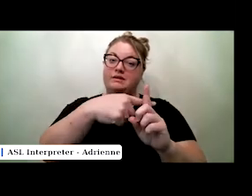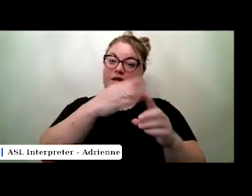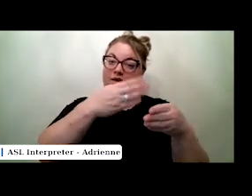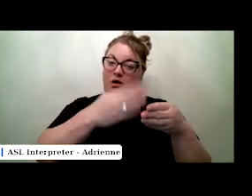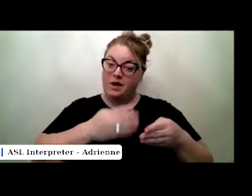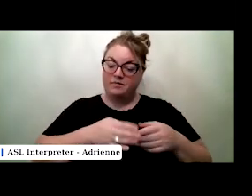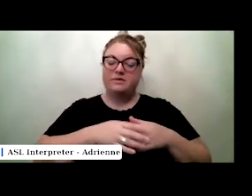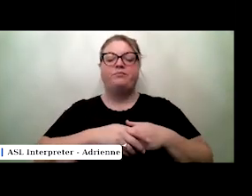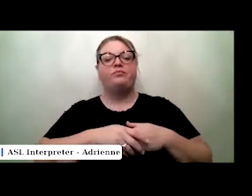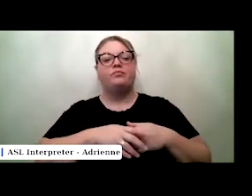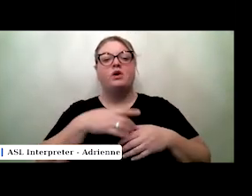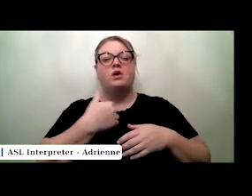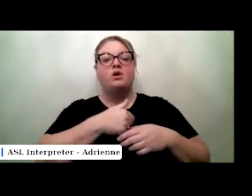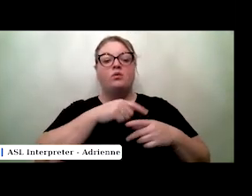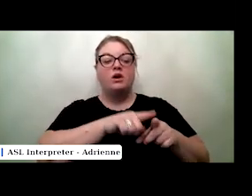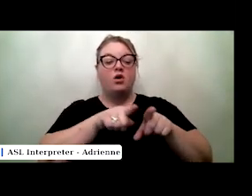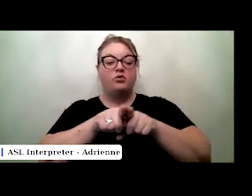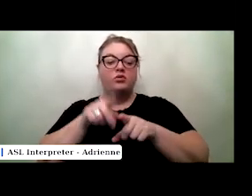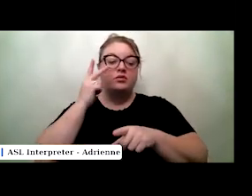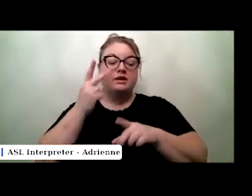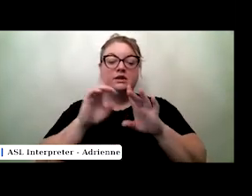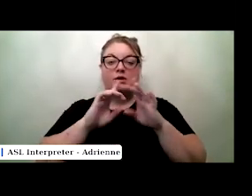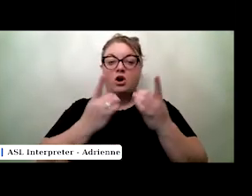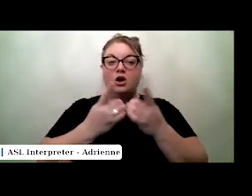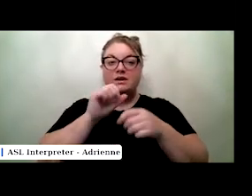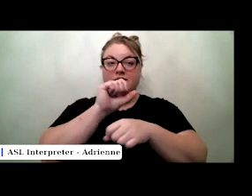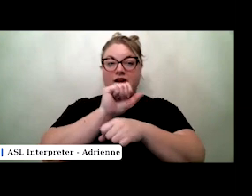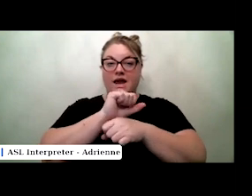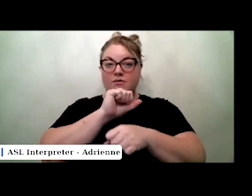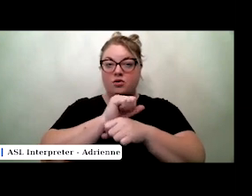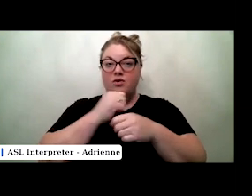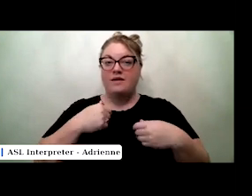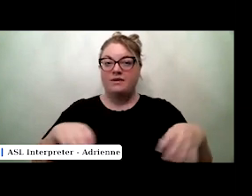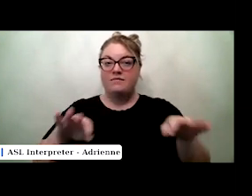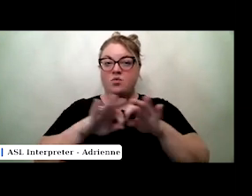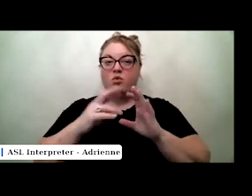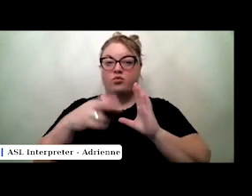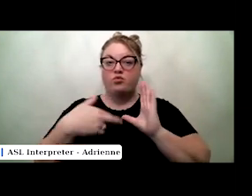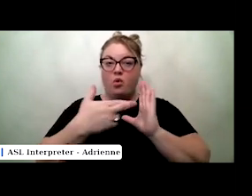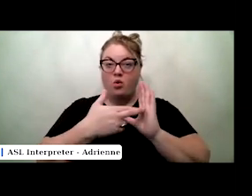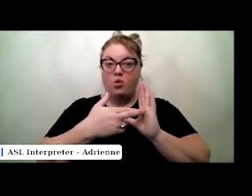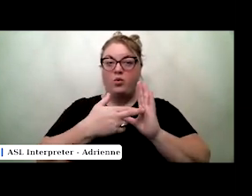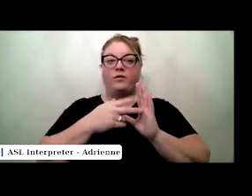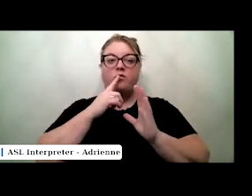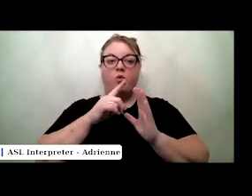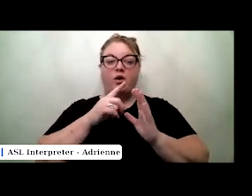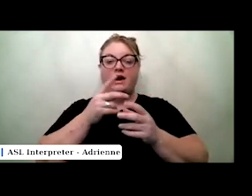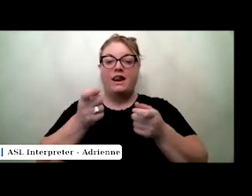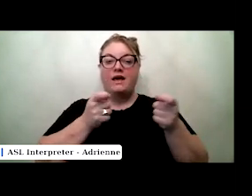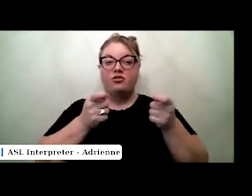We also see that the Department of Labor has an important role to play in terms of leveraging their key.